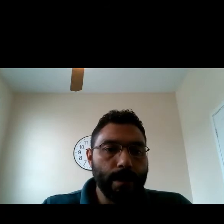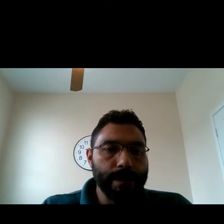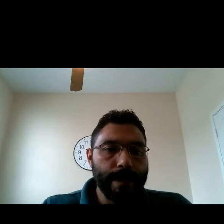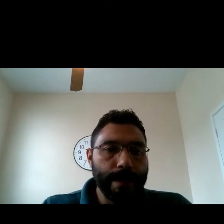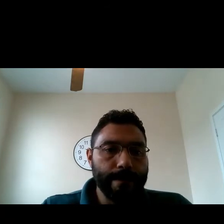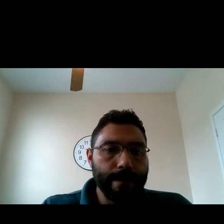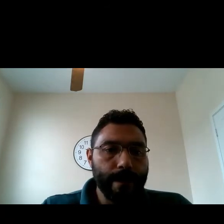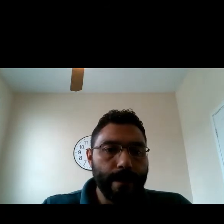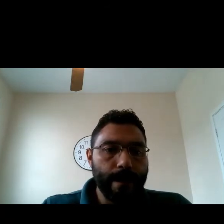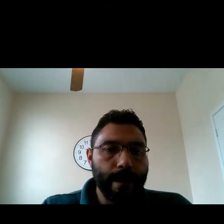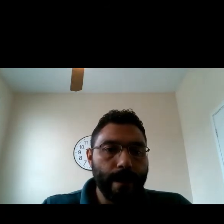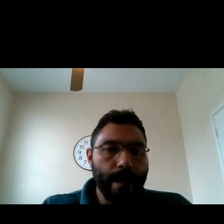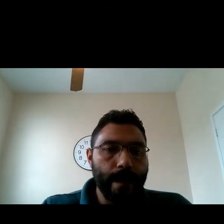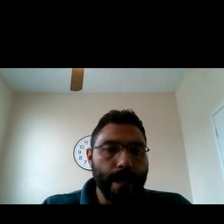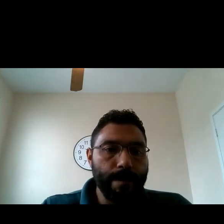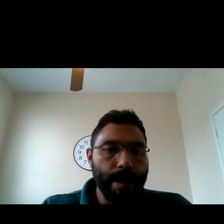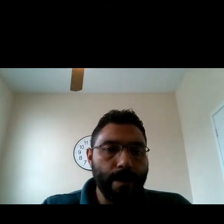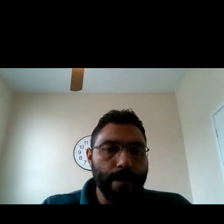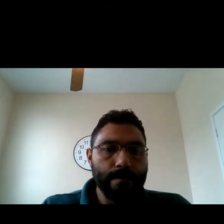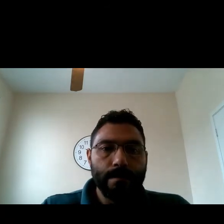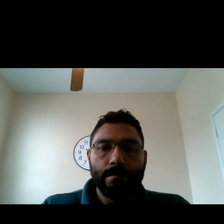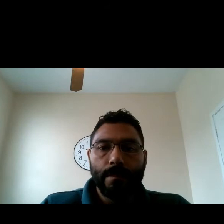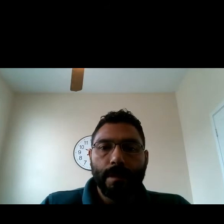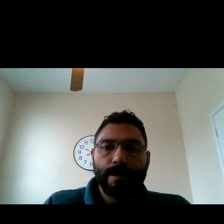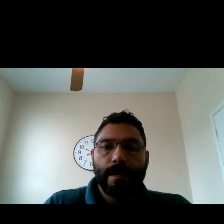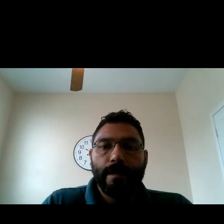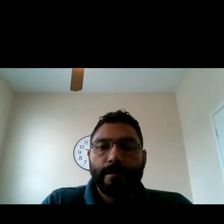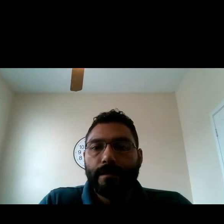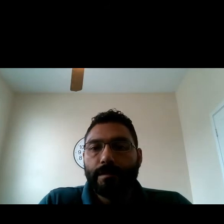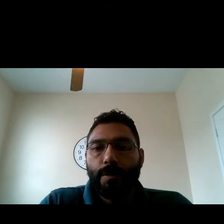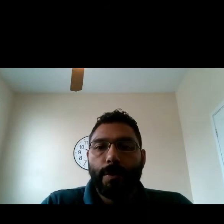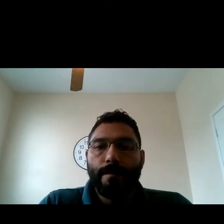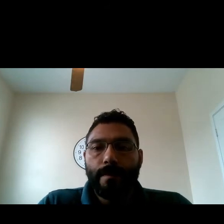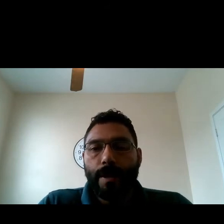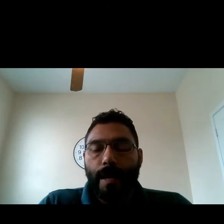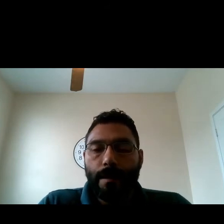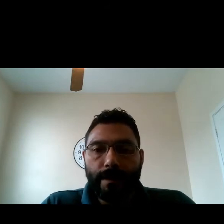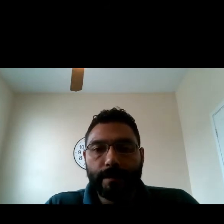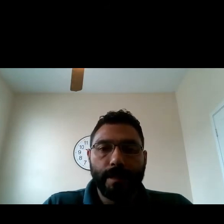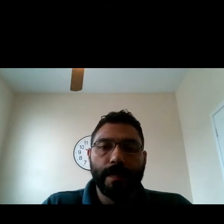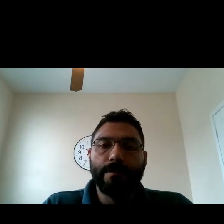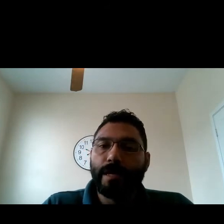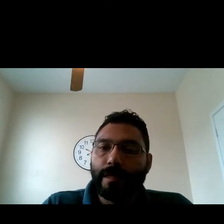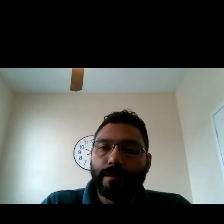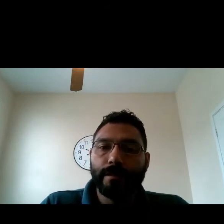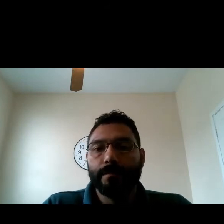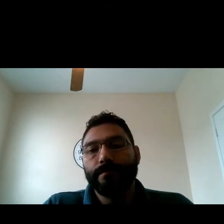once again, I am a member of the Client Assistance Program or CAP at Disability Rights Texas.